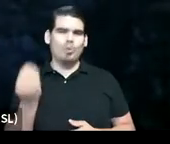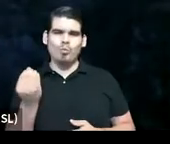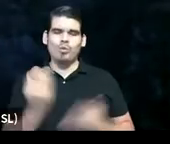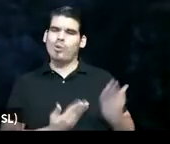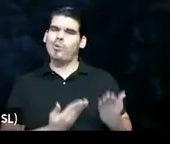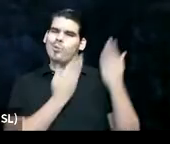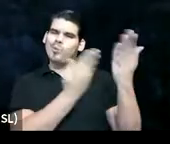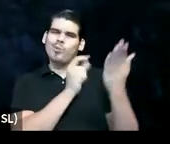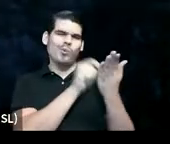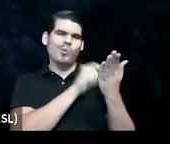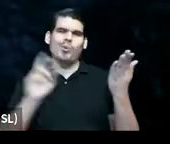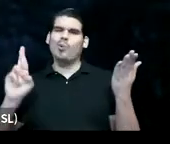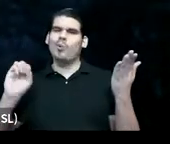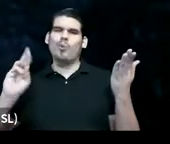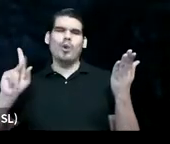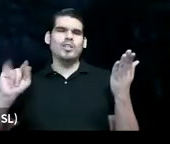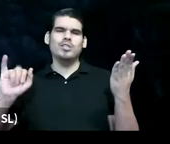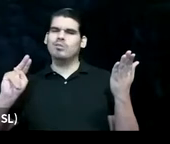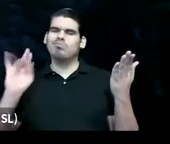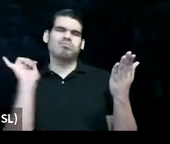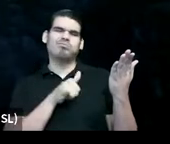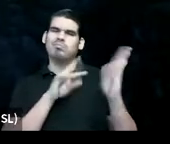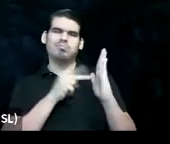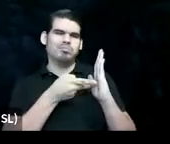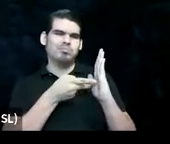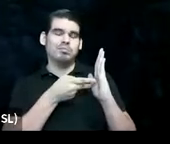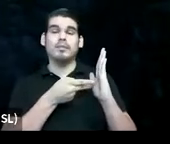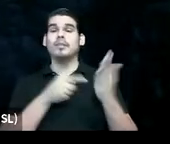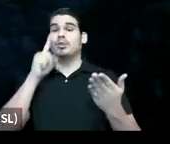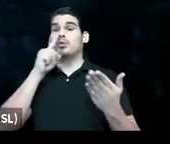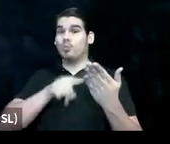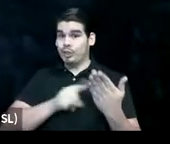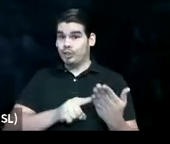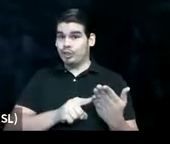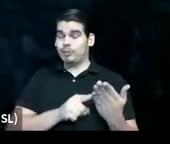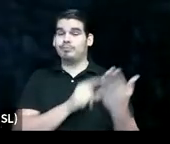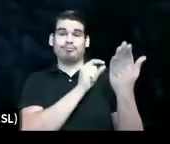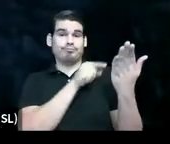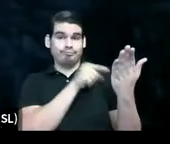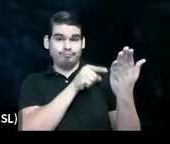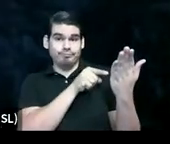California Community College campus or campuses and seeks to propose a solution to that issue.